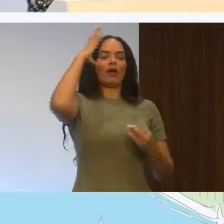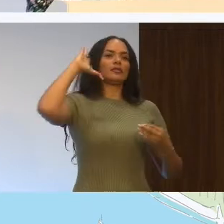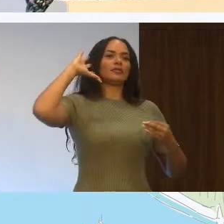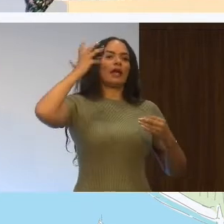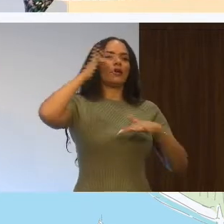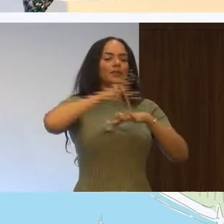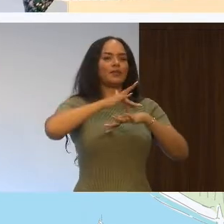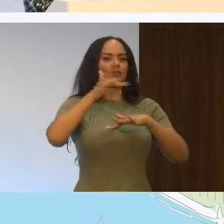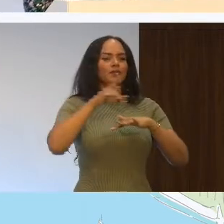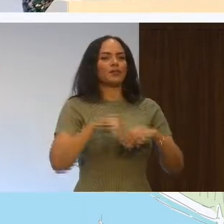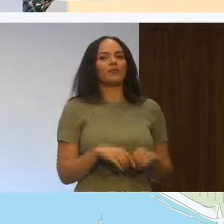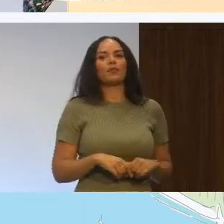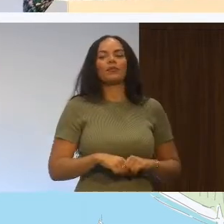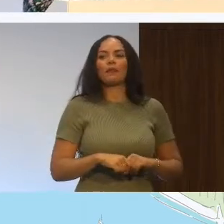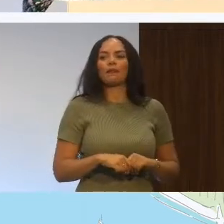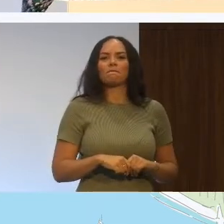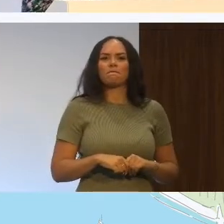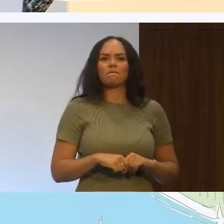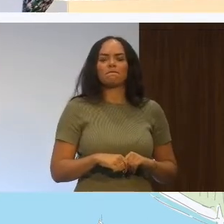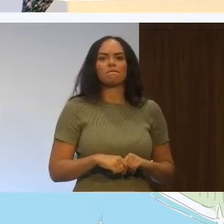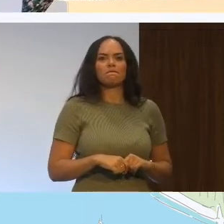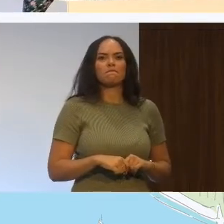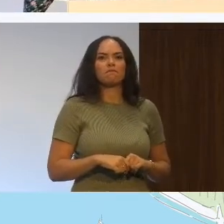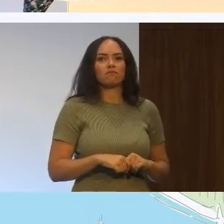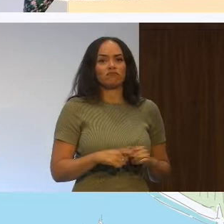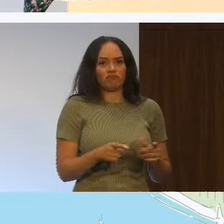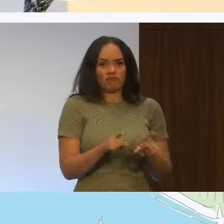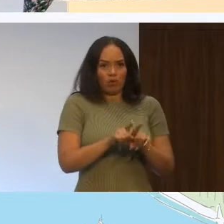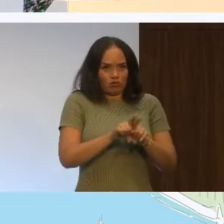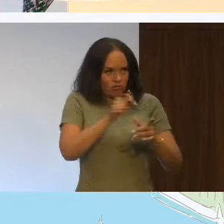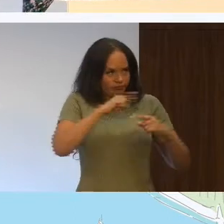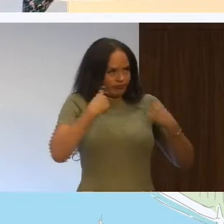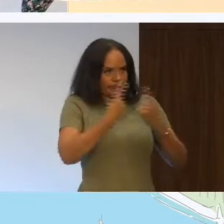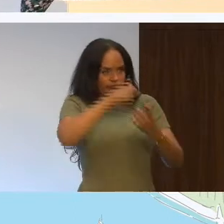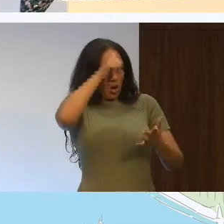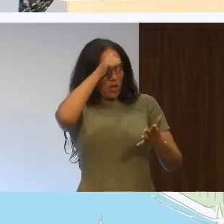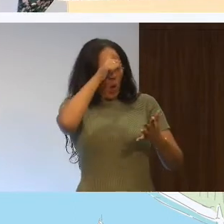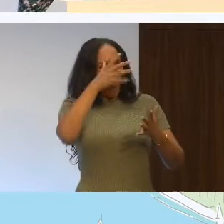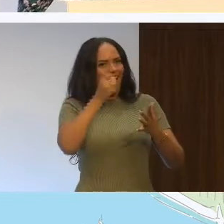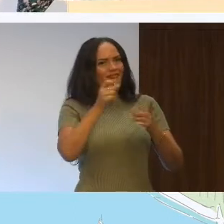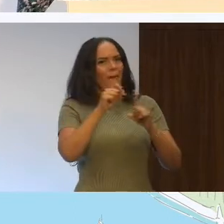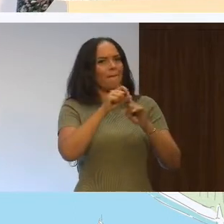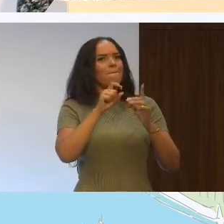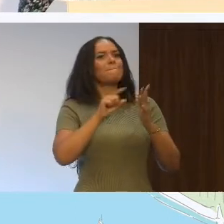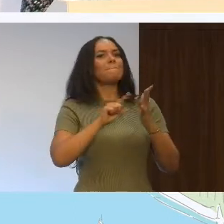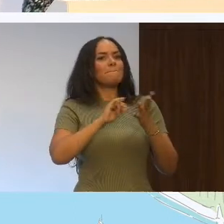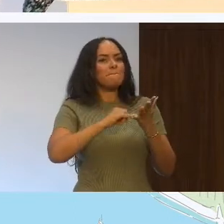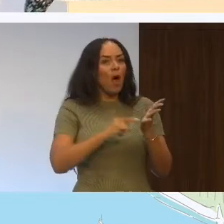But we also know that lots and lots of patients will experience what we call a postdrome, where even after headache has resolved,